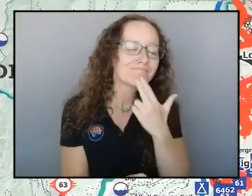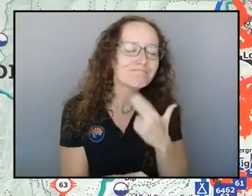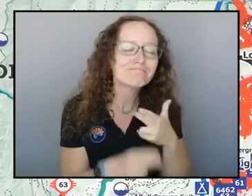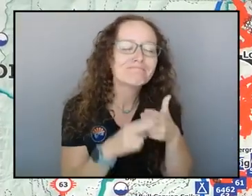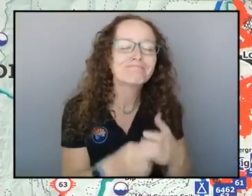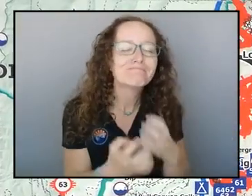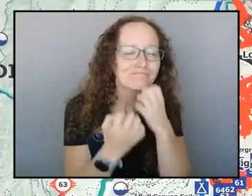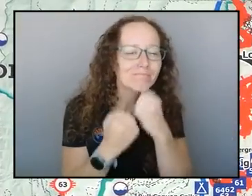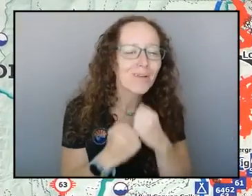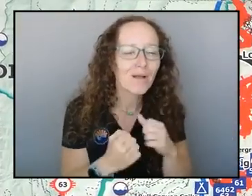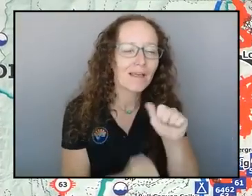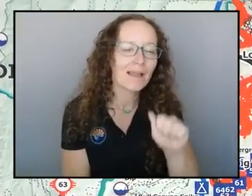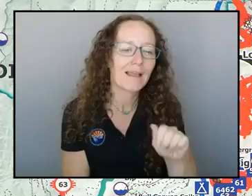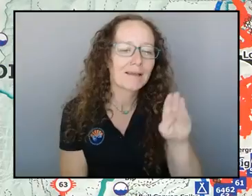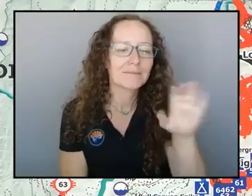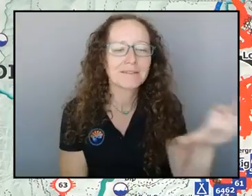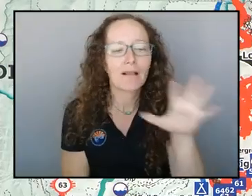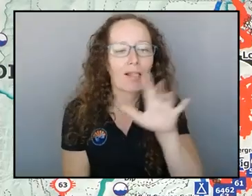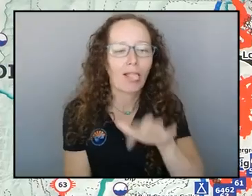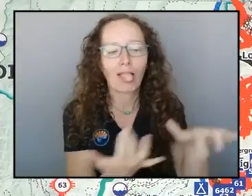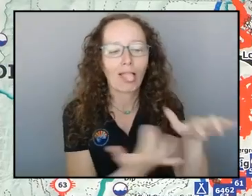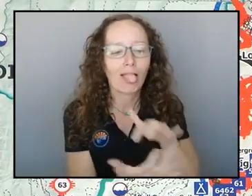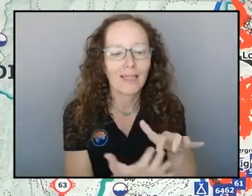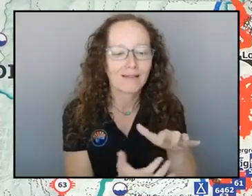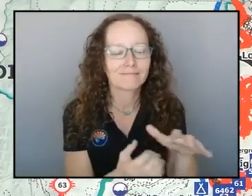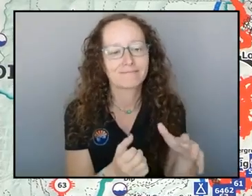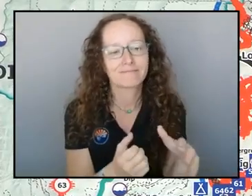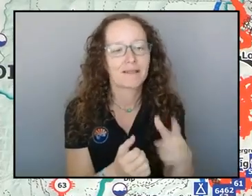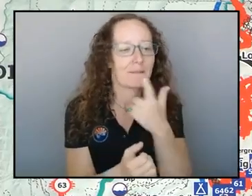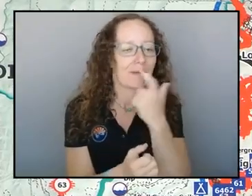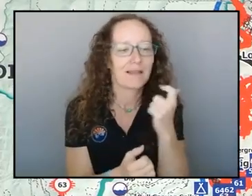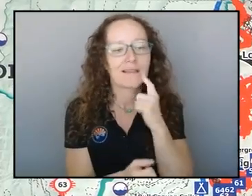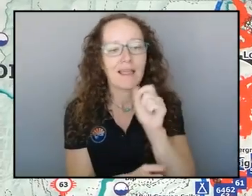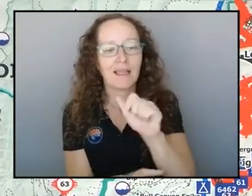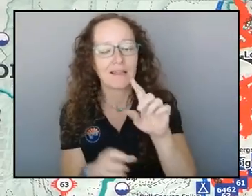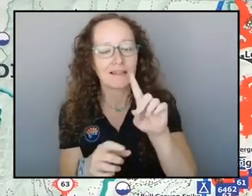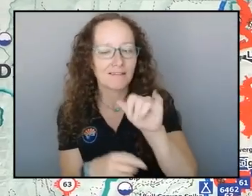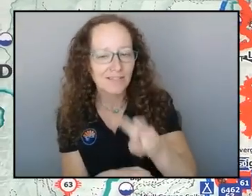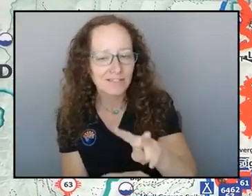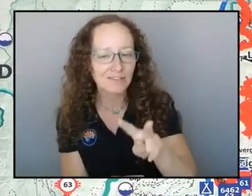That's Division Alpha/Bravo/ Victor/Tango. So, we measured